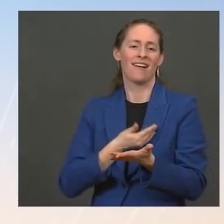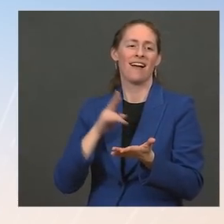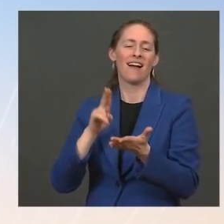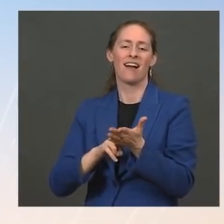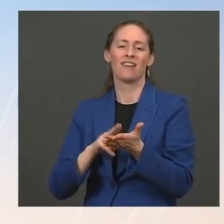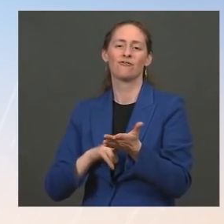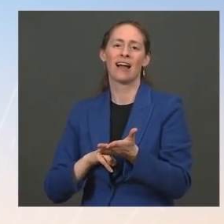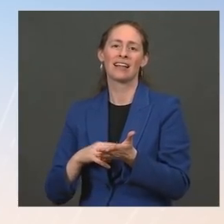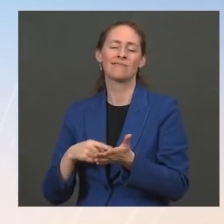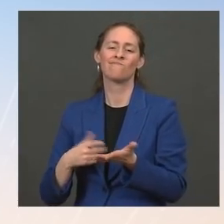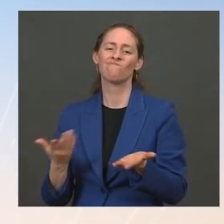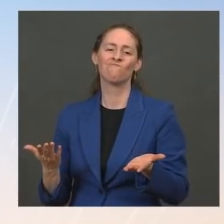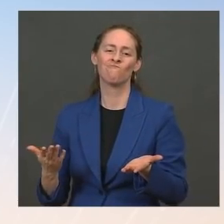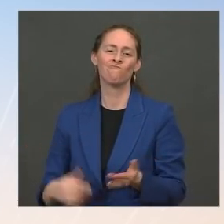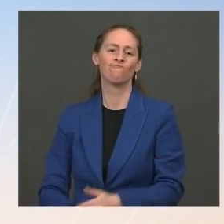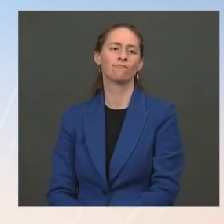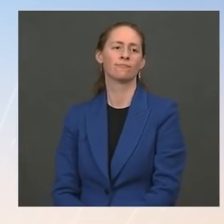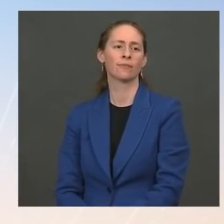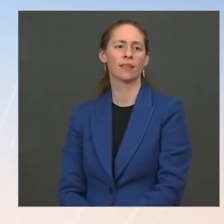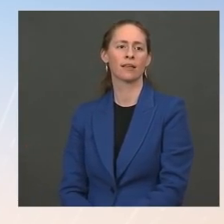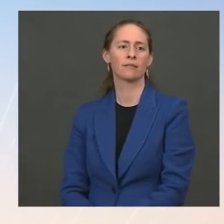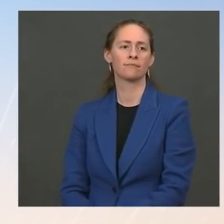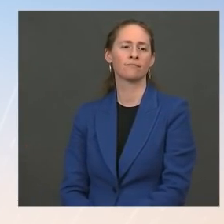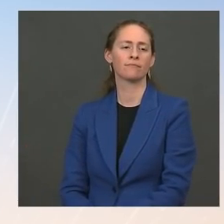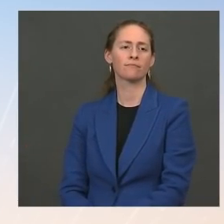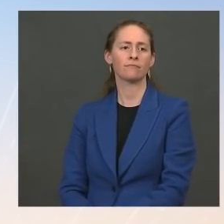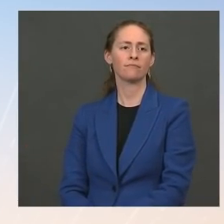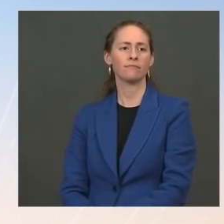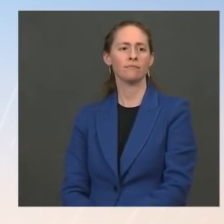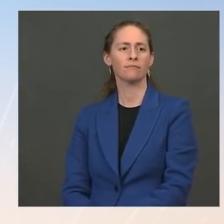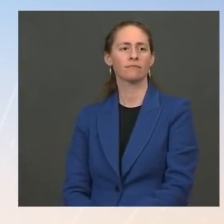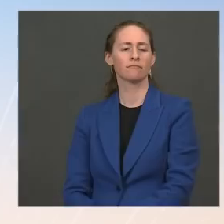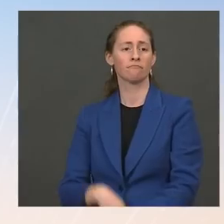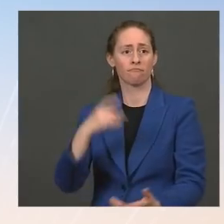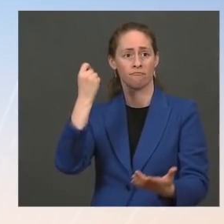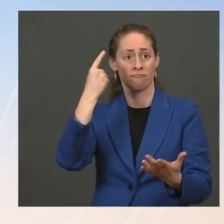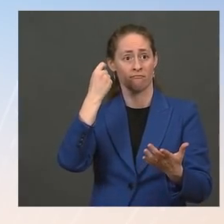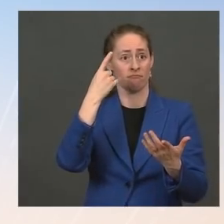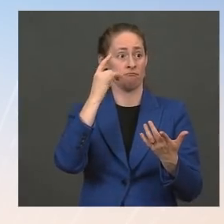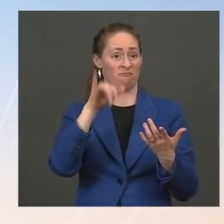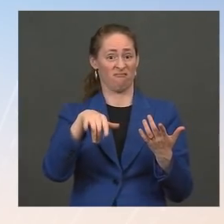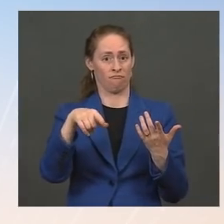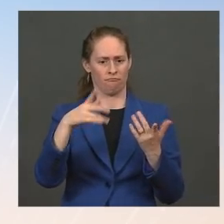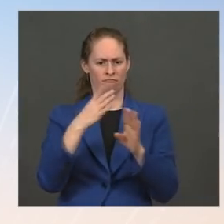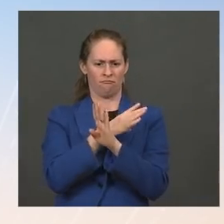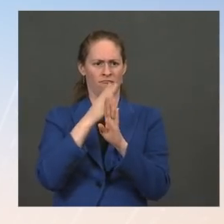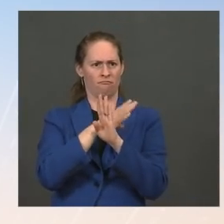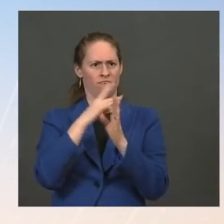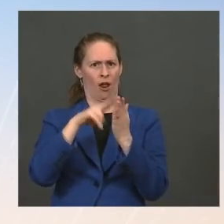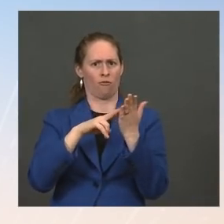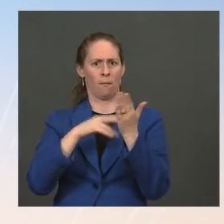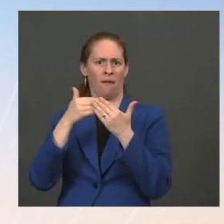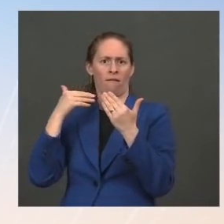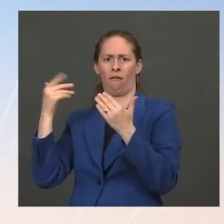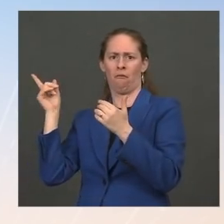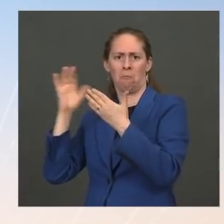But, you know, our broad view, the President's broad view, is that we all have a role to play -- the federal government, pharmaceutical companies --